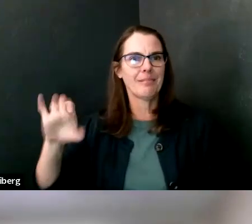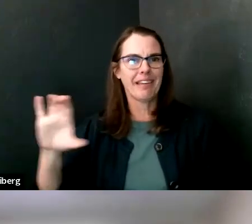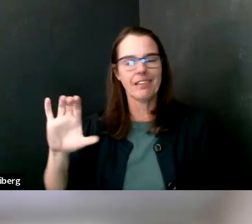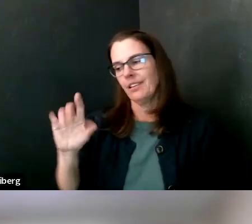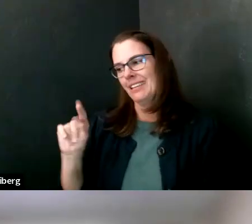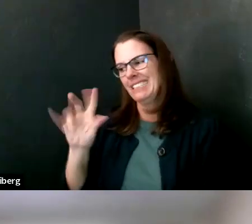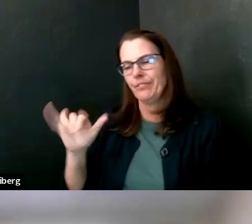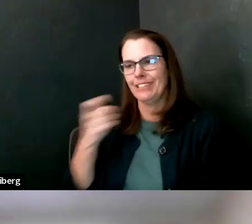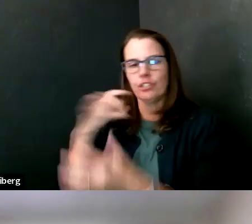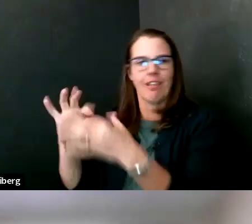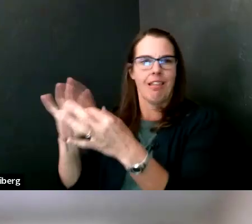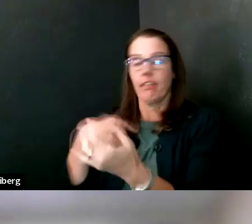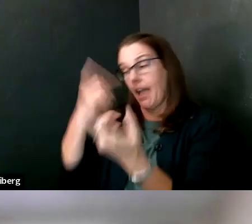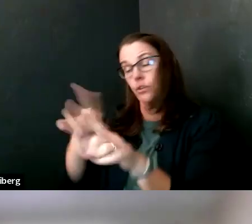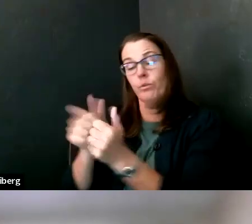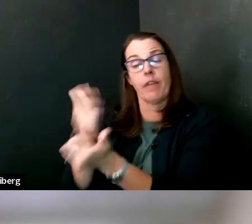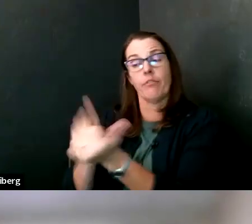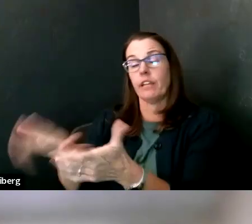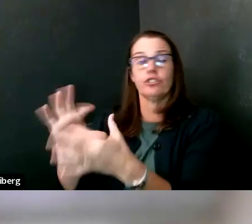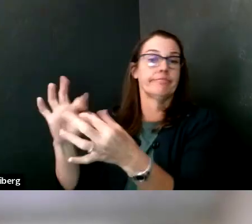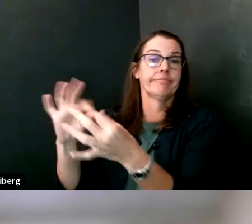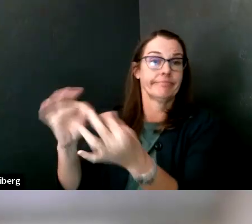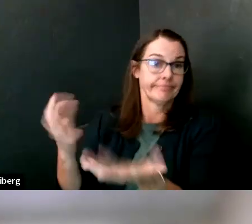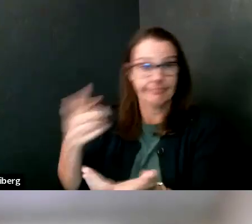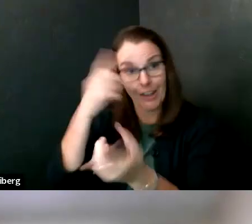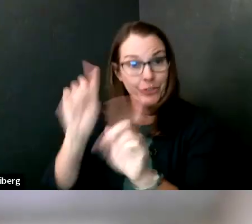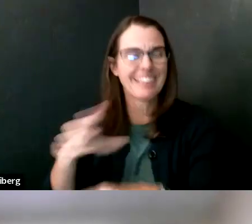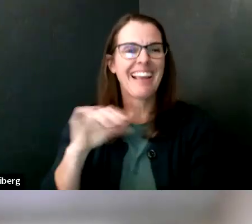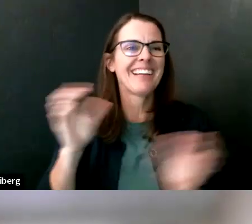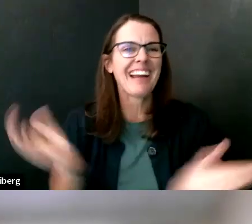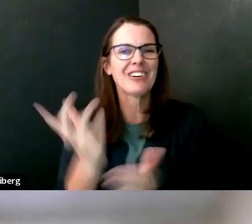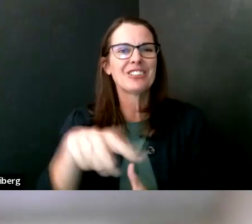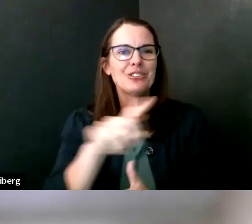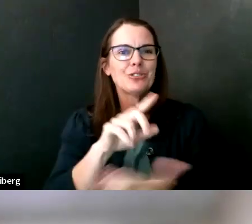say. I agree with everything she said and um I encourage you to read the reports. We have